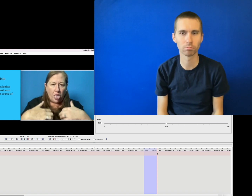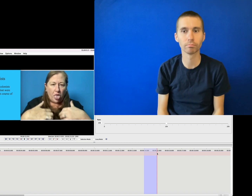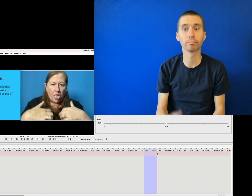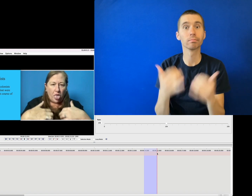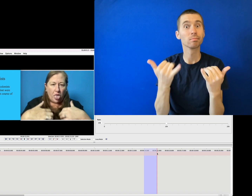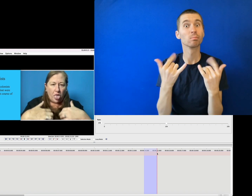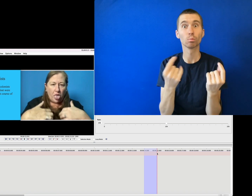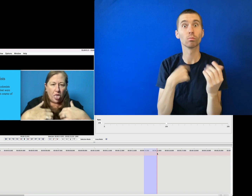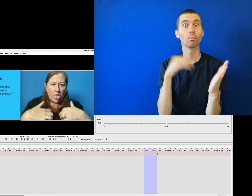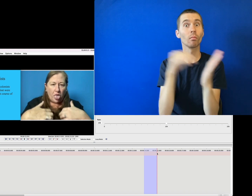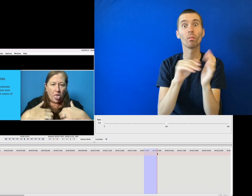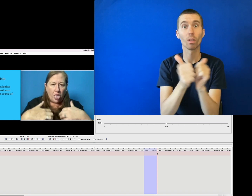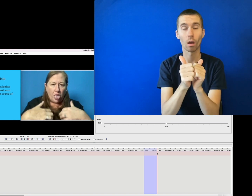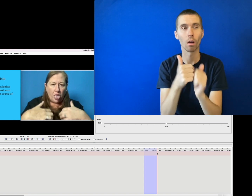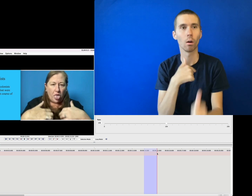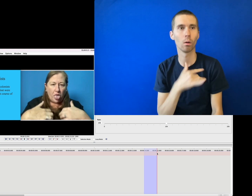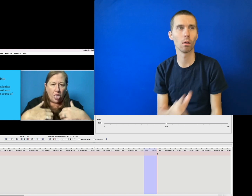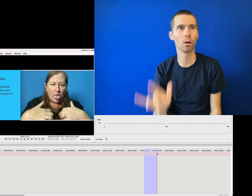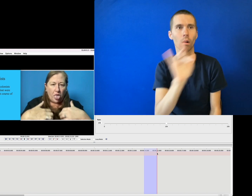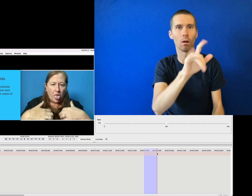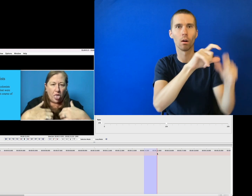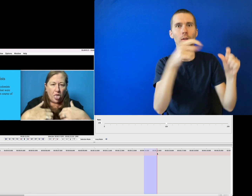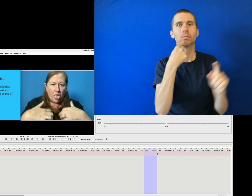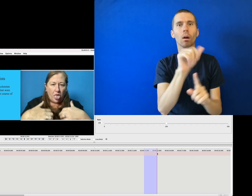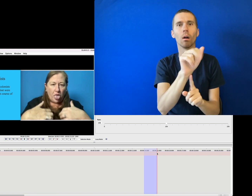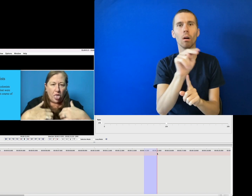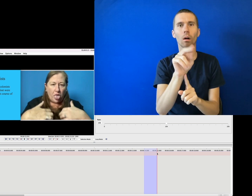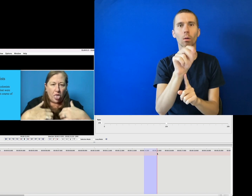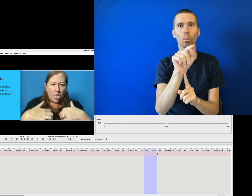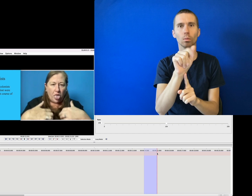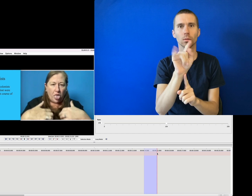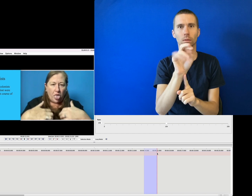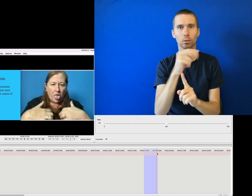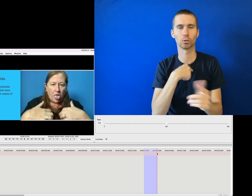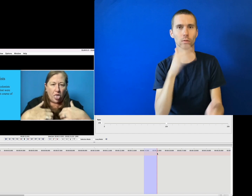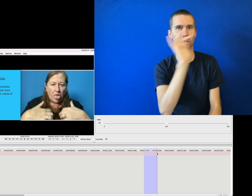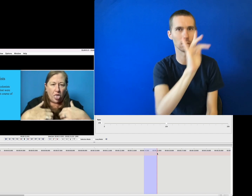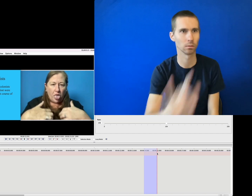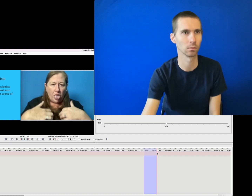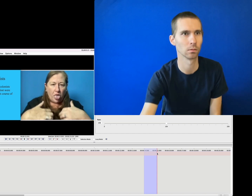So, to add feedback for that specific section of the video, I will need to add an annotation by clicking on the "Annotations" button on the top sidebar.